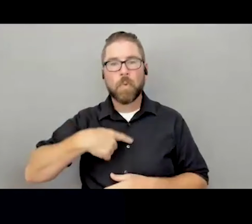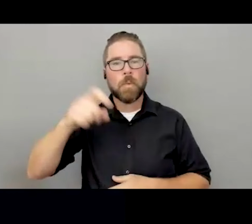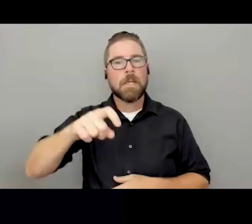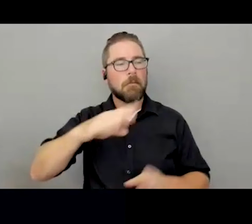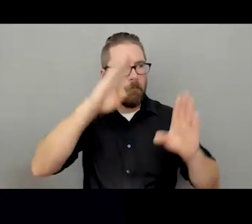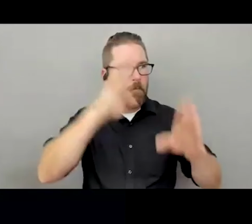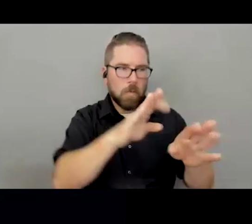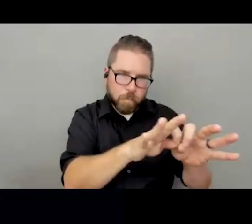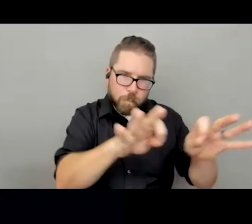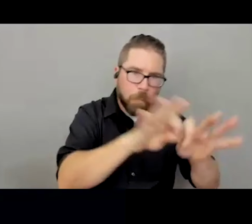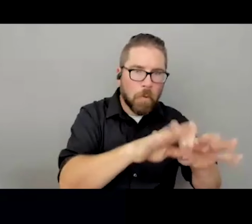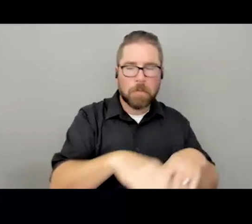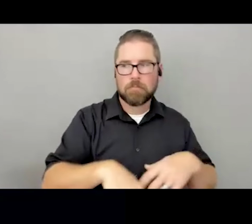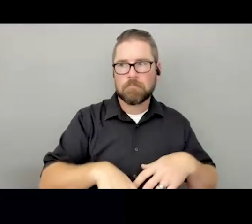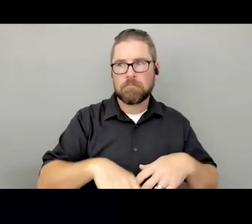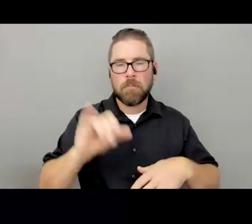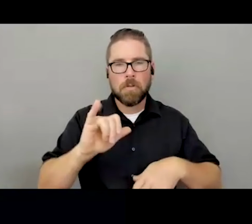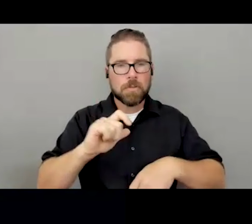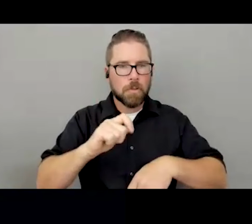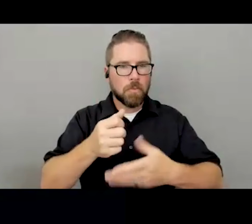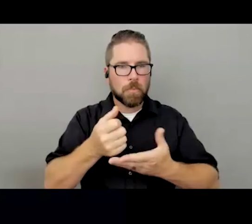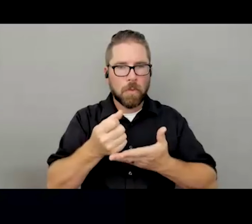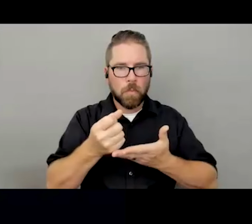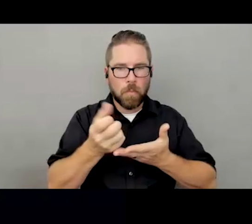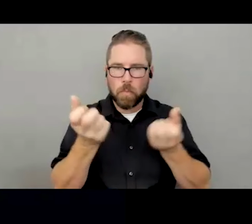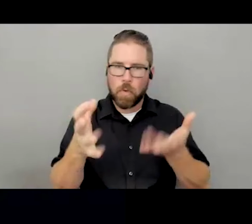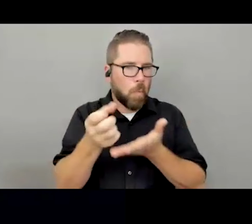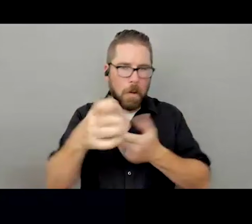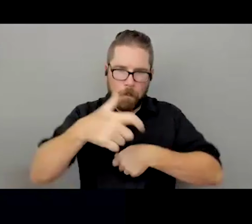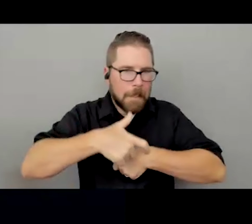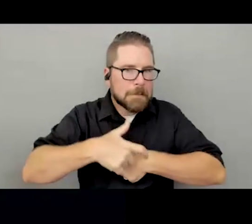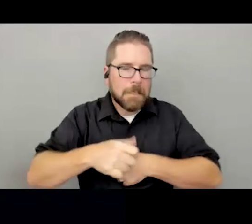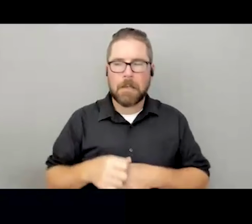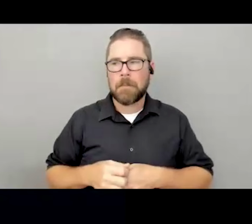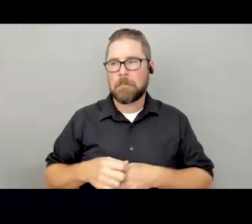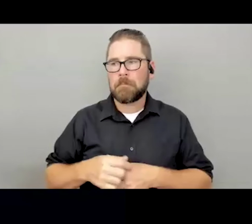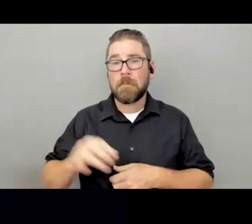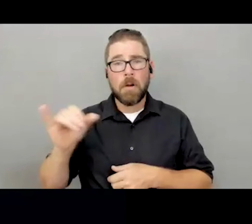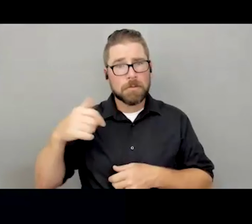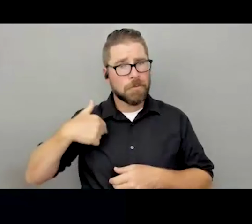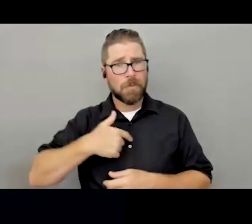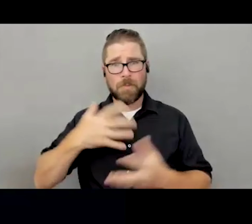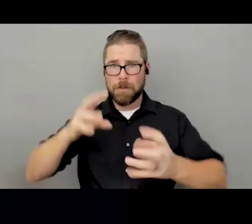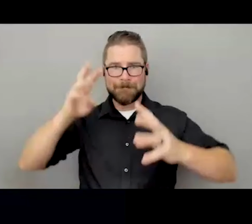And then we need to be creative and communicate about ways to better reach students and to follow up and closing those loops.